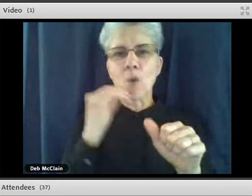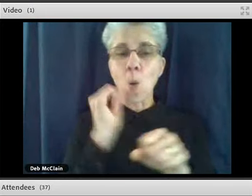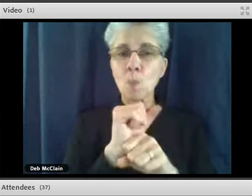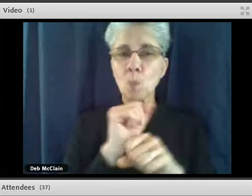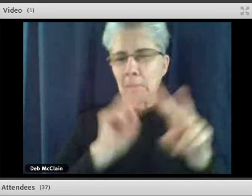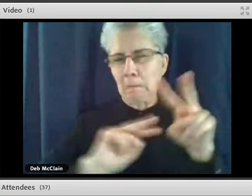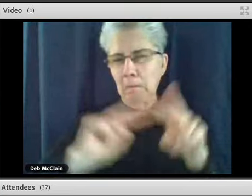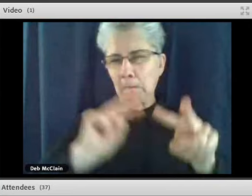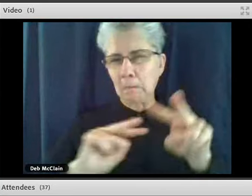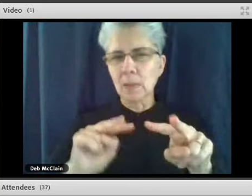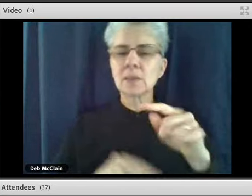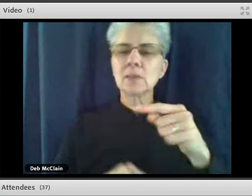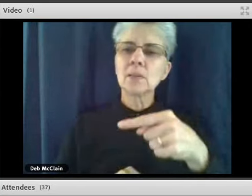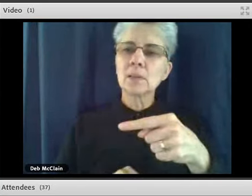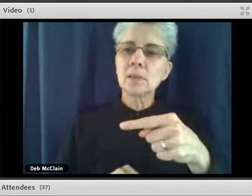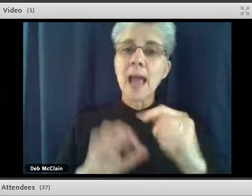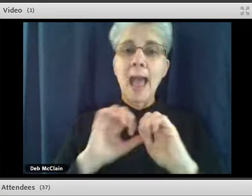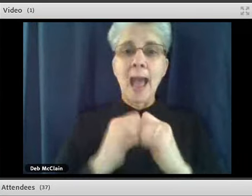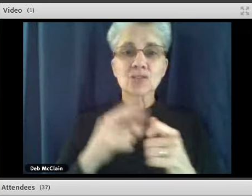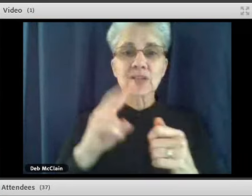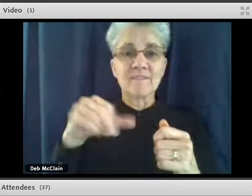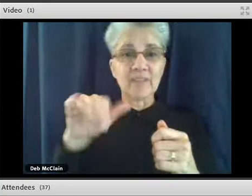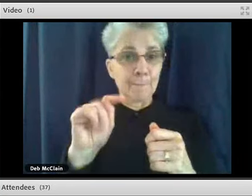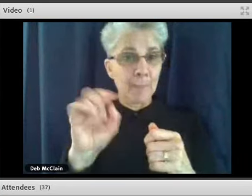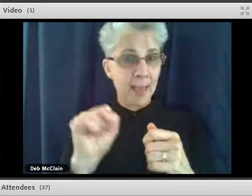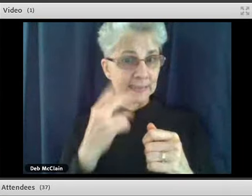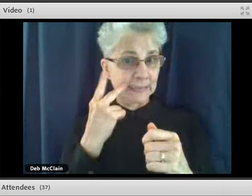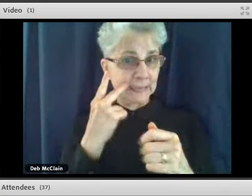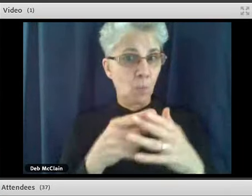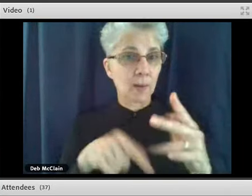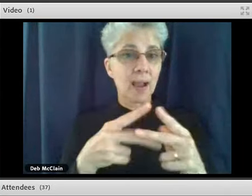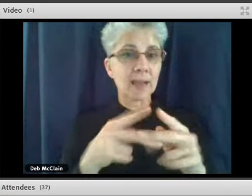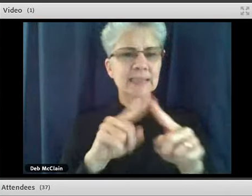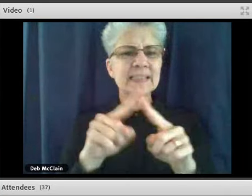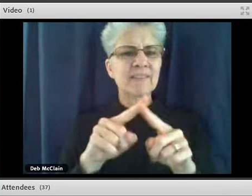I just want to give you some sites for homework. These are ways to get some VPATs,